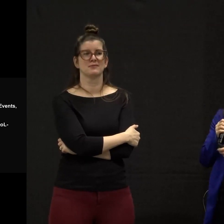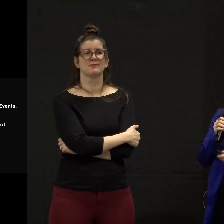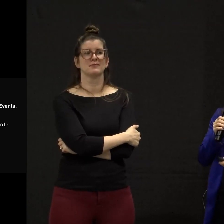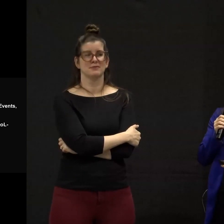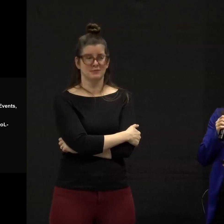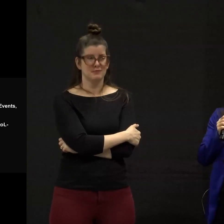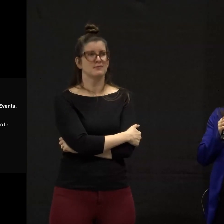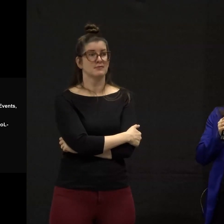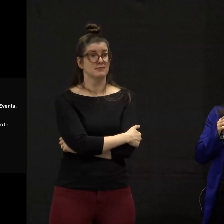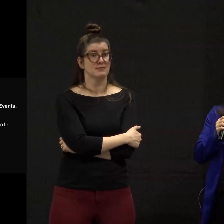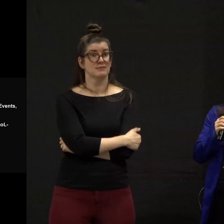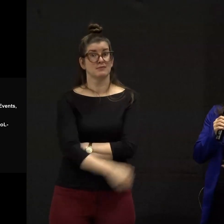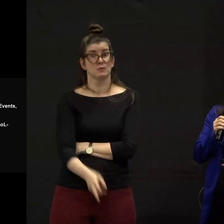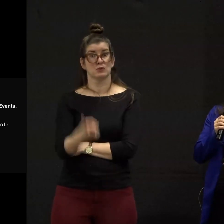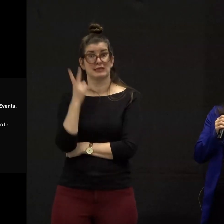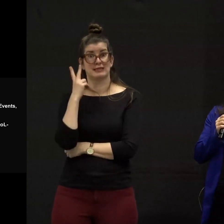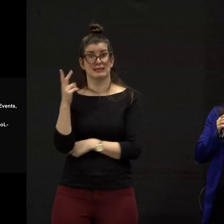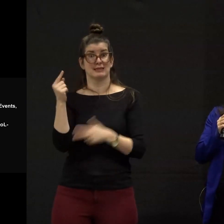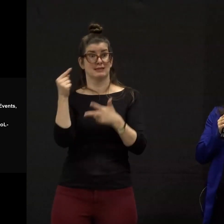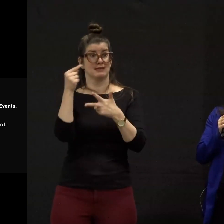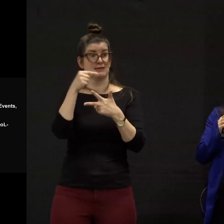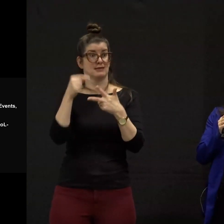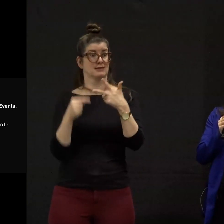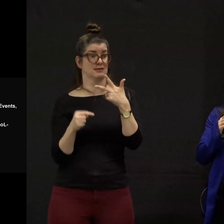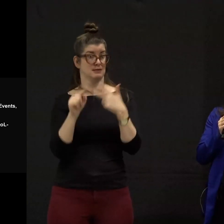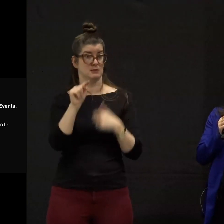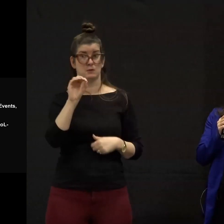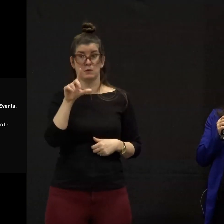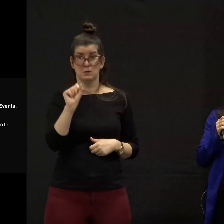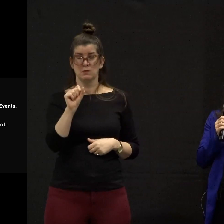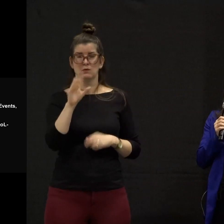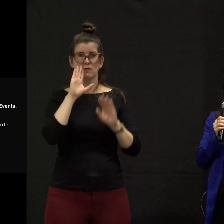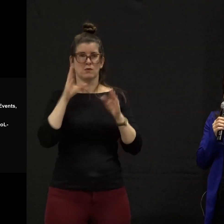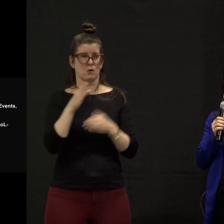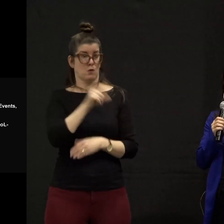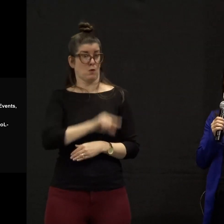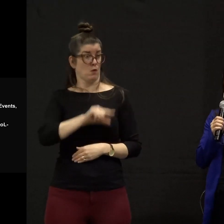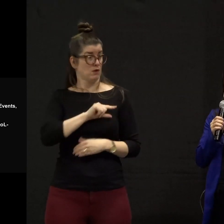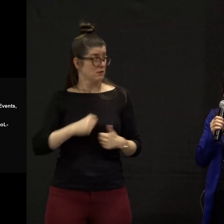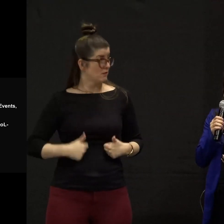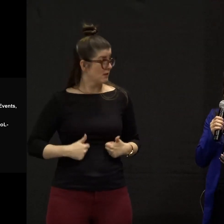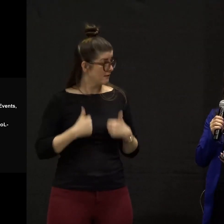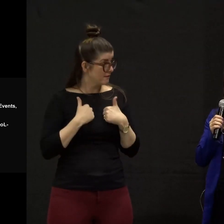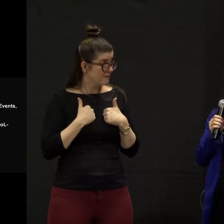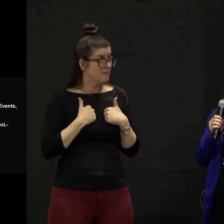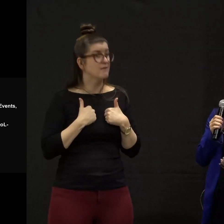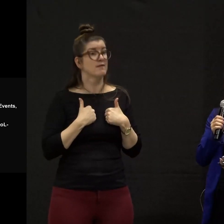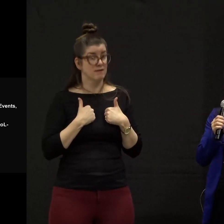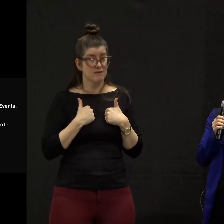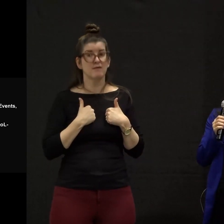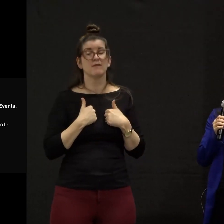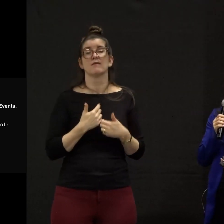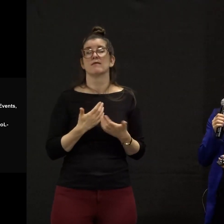As you can see, the tools here are focused on quality of life, areas of functioning.